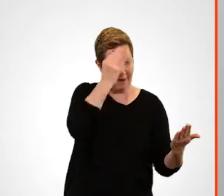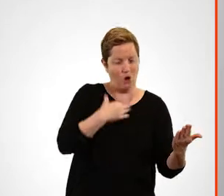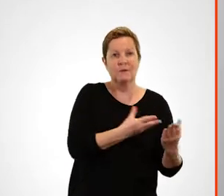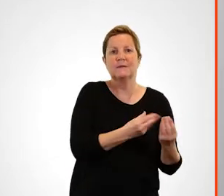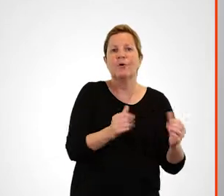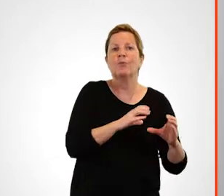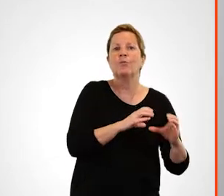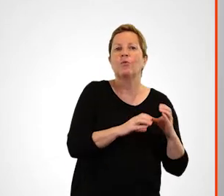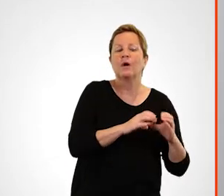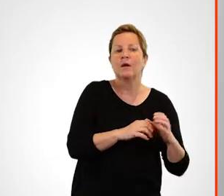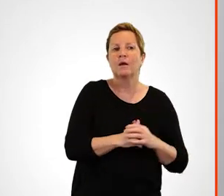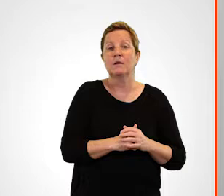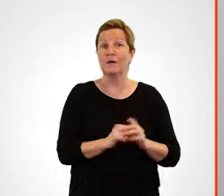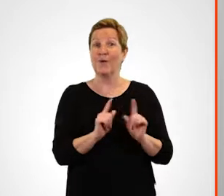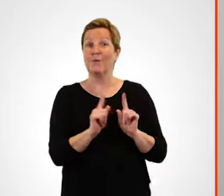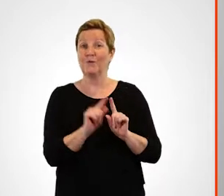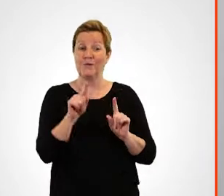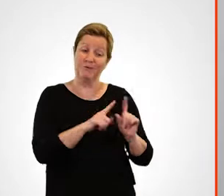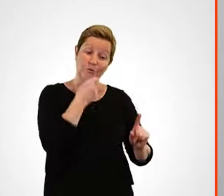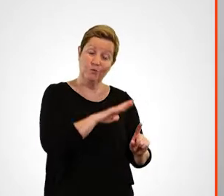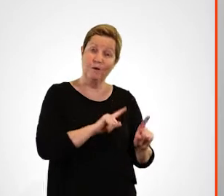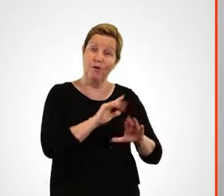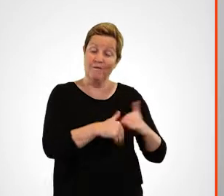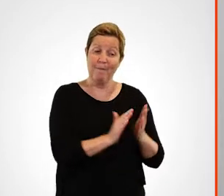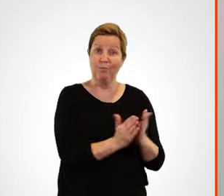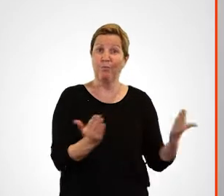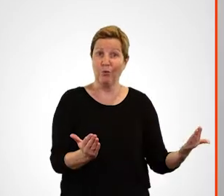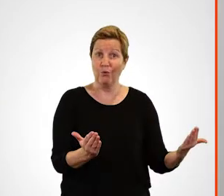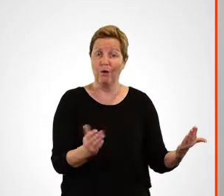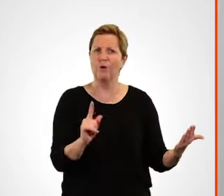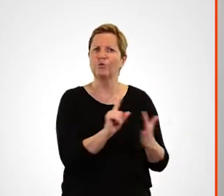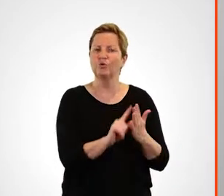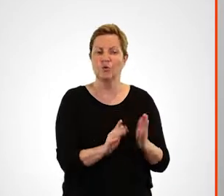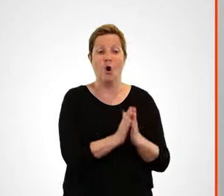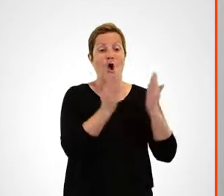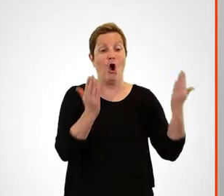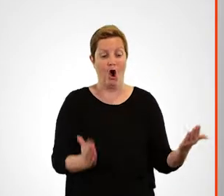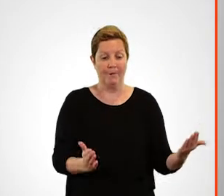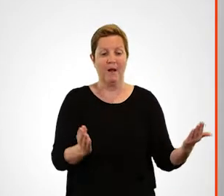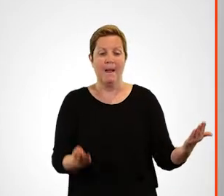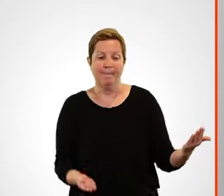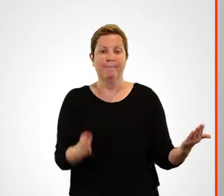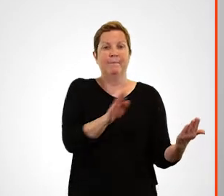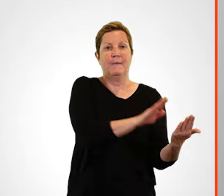but children start to learn about books, book handling, that you turn the pages, that you see something different.